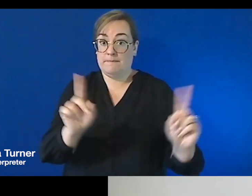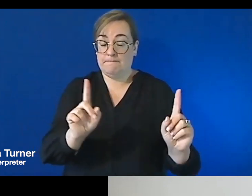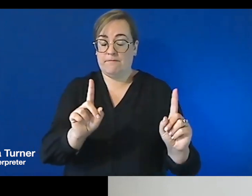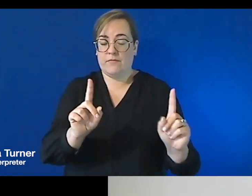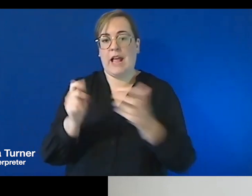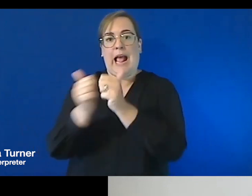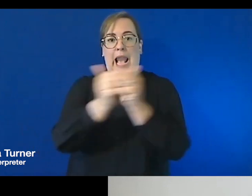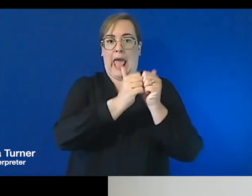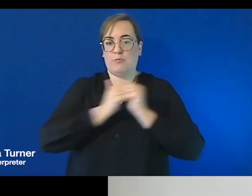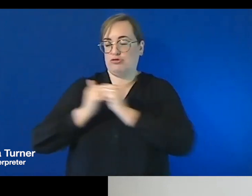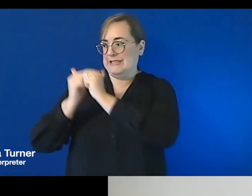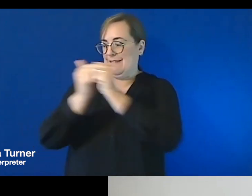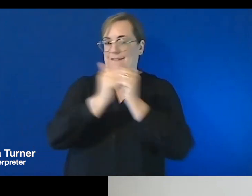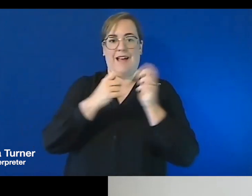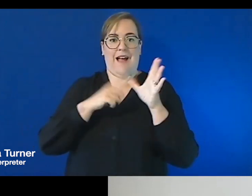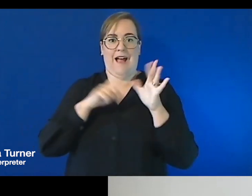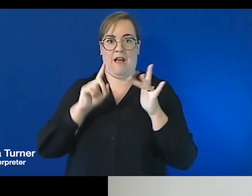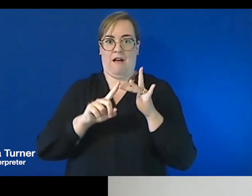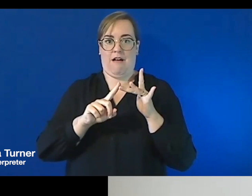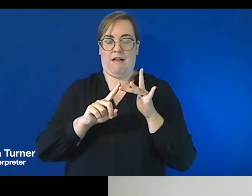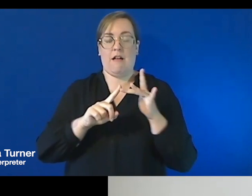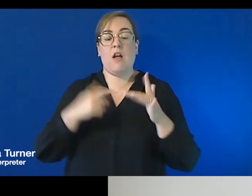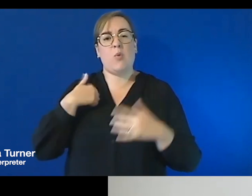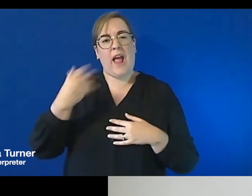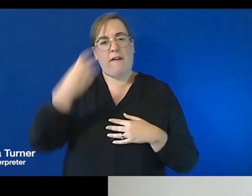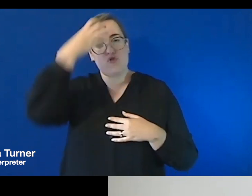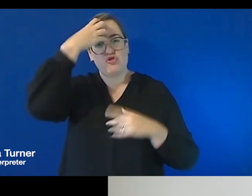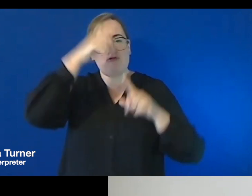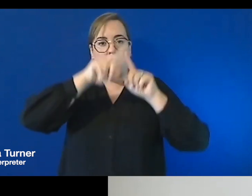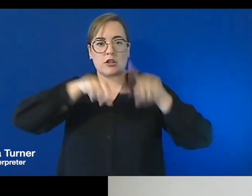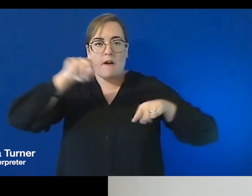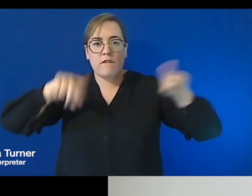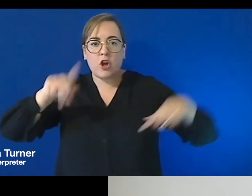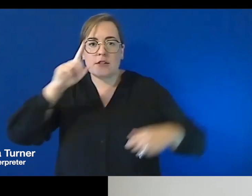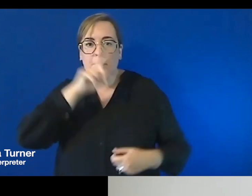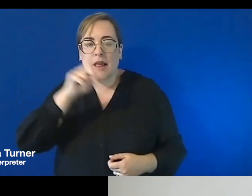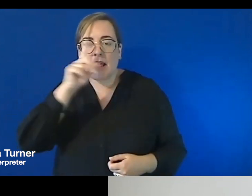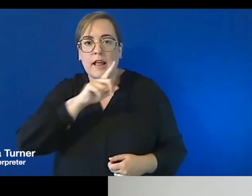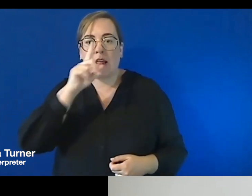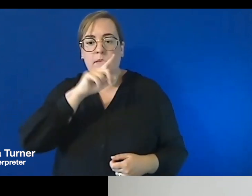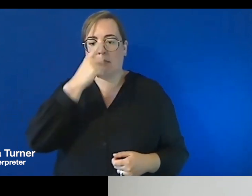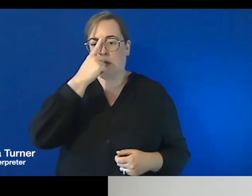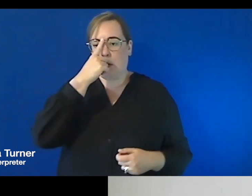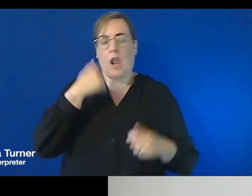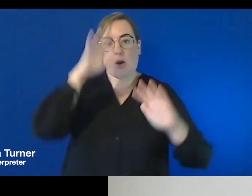when we deal with the neurodiversity, no matter is about autism and Asperger or if we go forward to